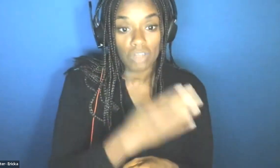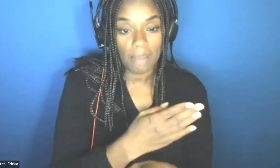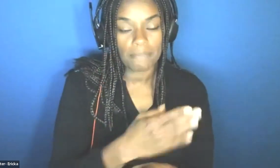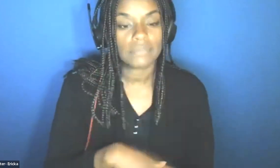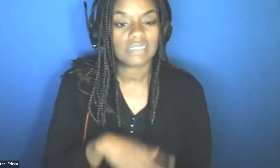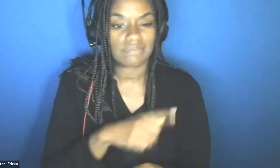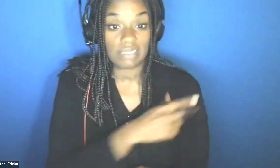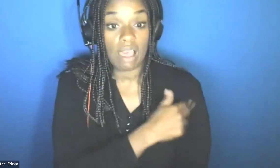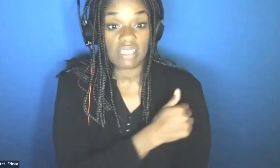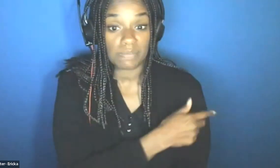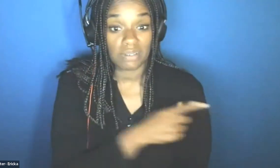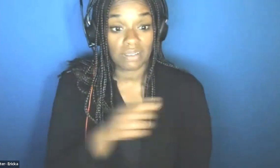Finally, in Schaffer versus Preston Memorial Hospital, 1997 out of the fourth circuit, Schaffer had appealed a lower court ruling that ruled in her employer's favor.